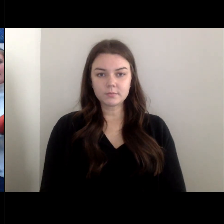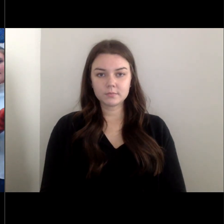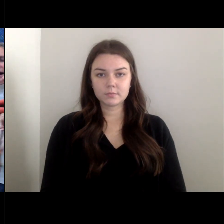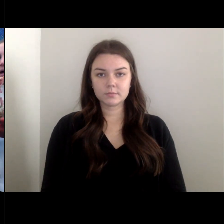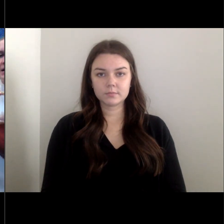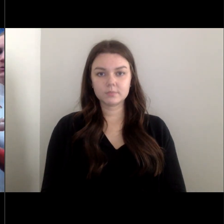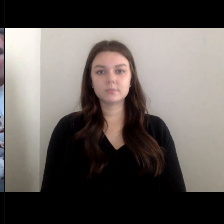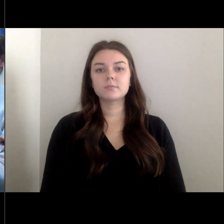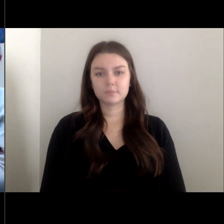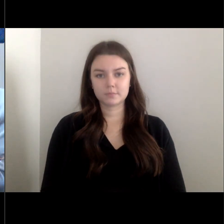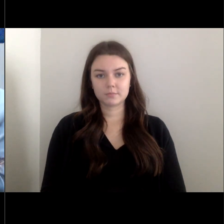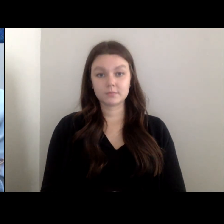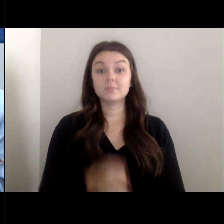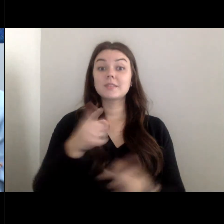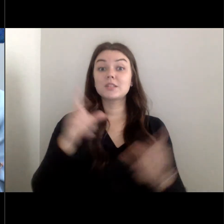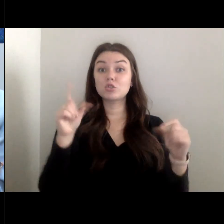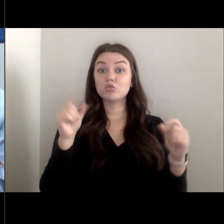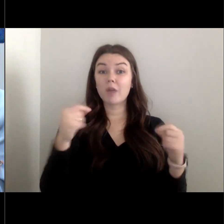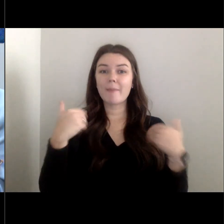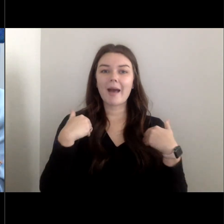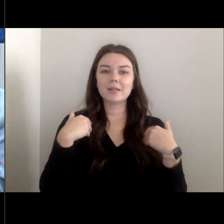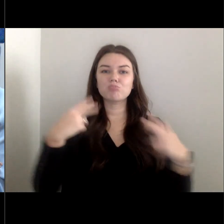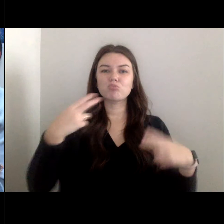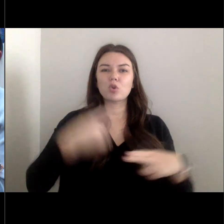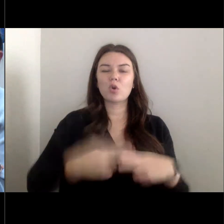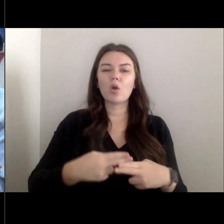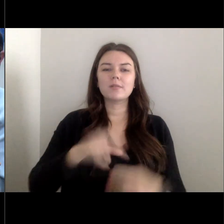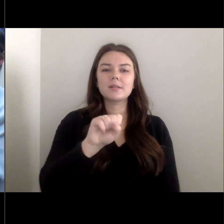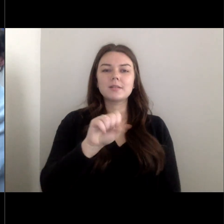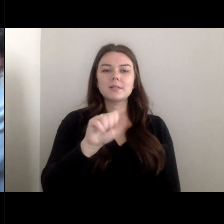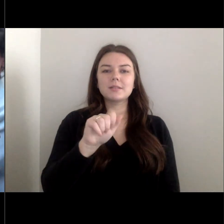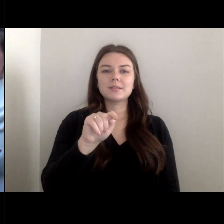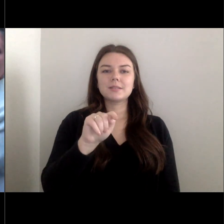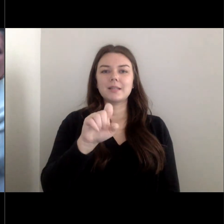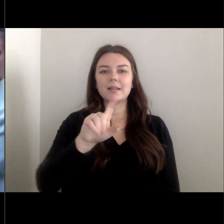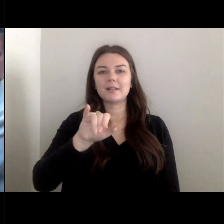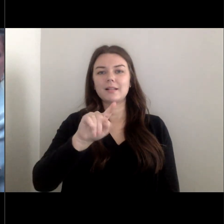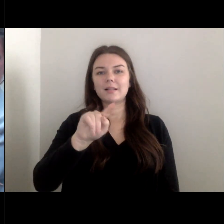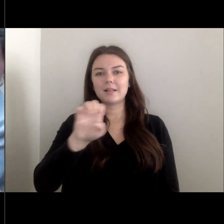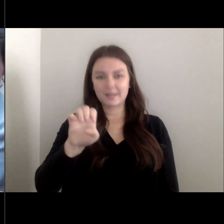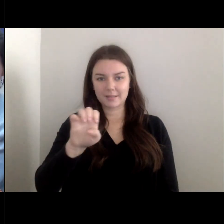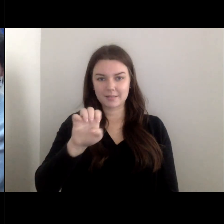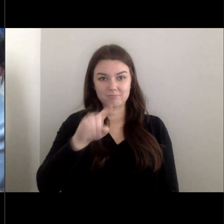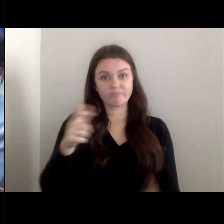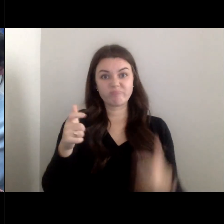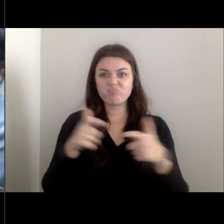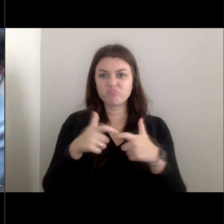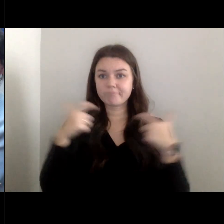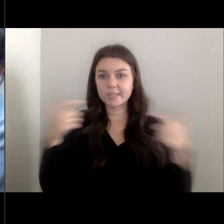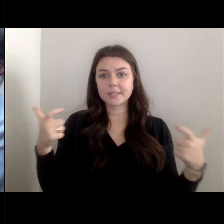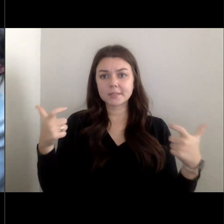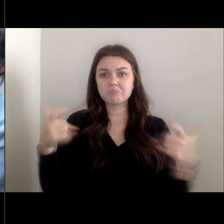So this kind of has what is called a satellite tag on top of it. It's a much bigger tag.